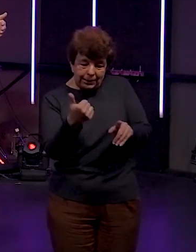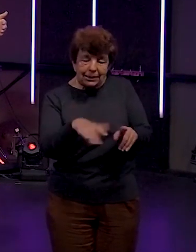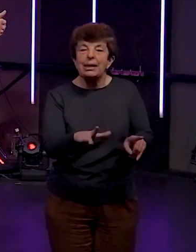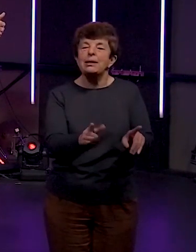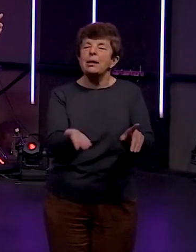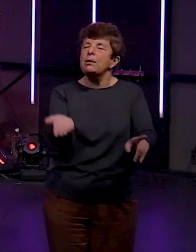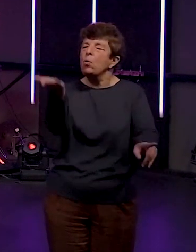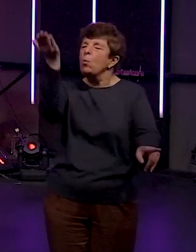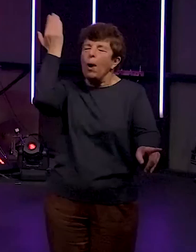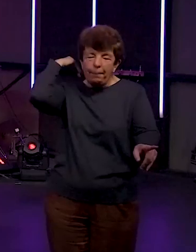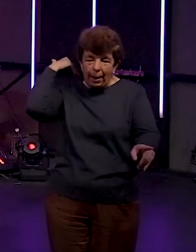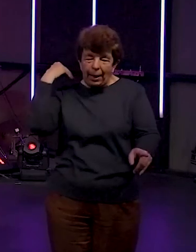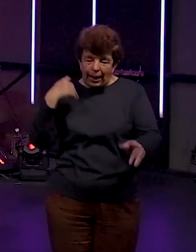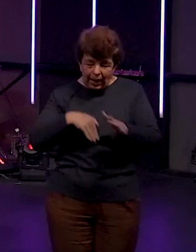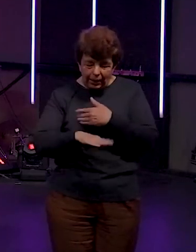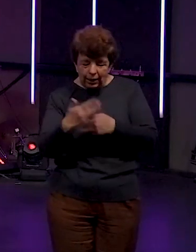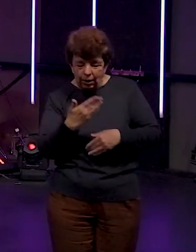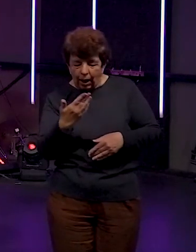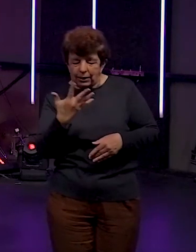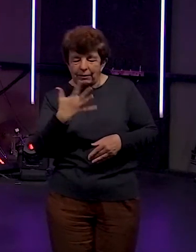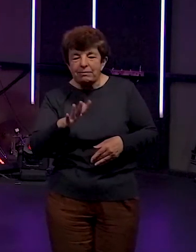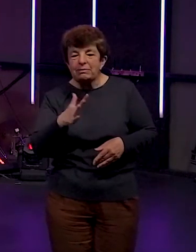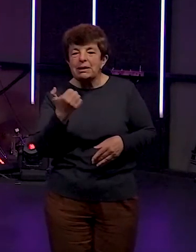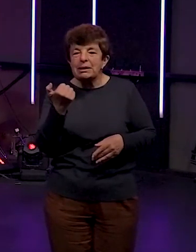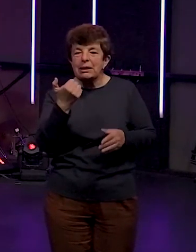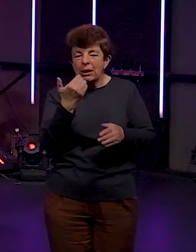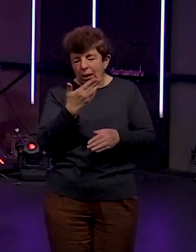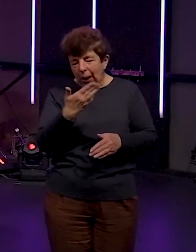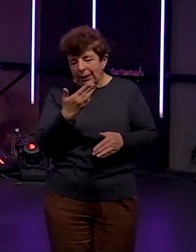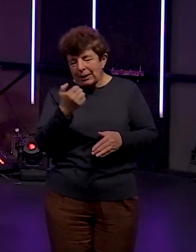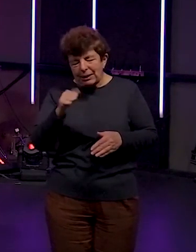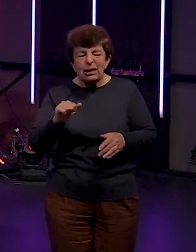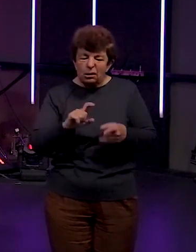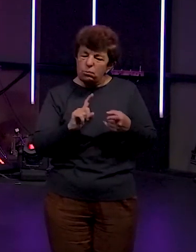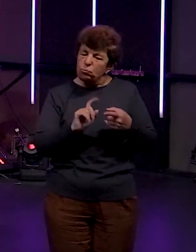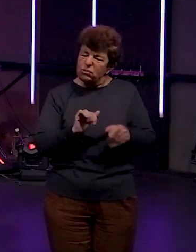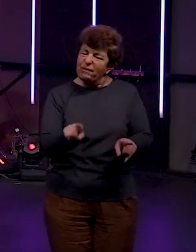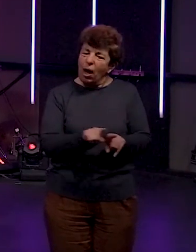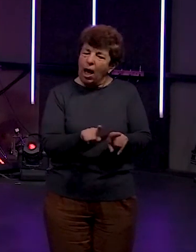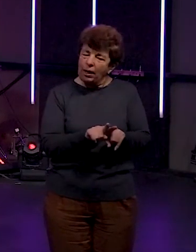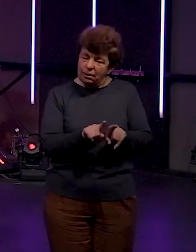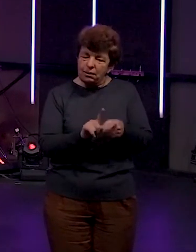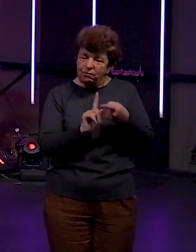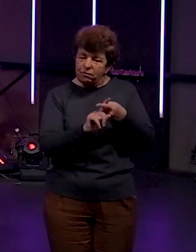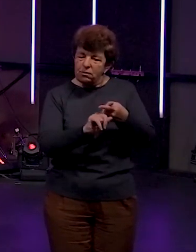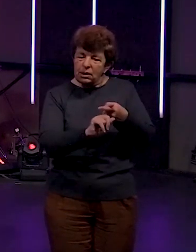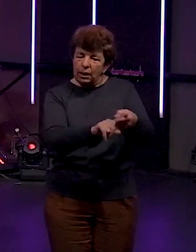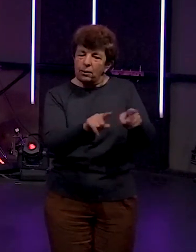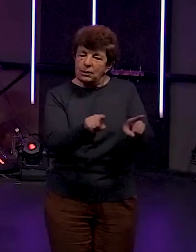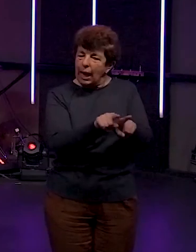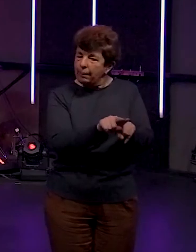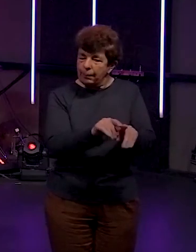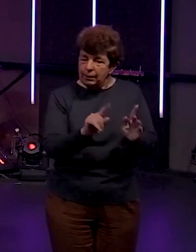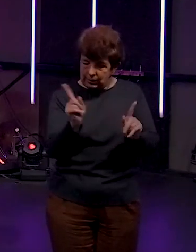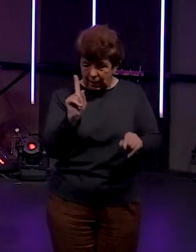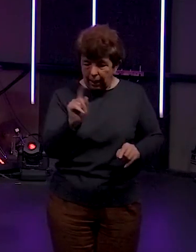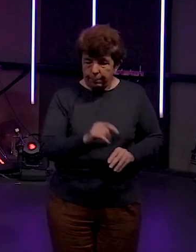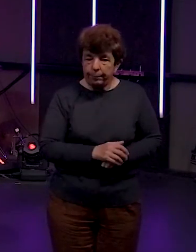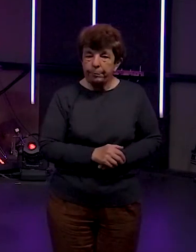in the 50s and the 60s ought to be okay to continue to do it today. And they had failed